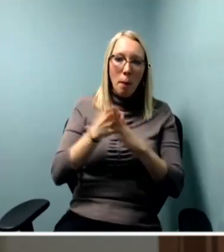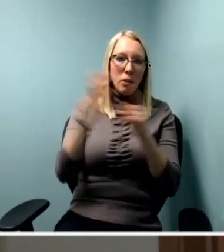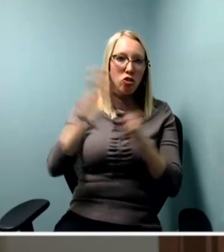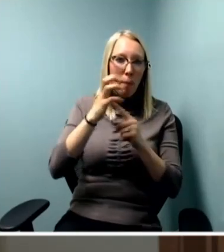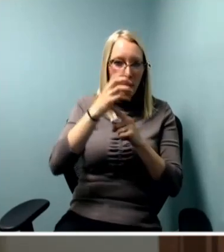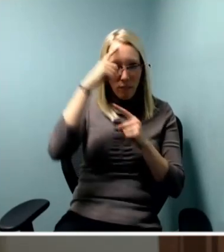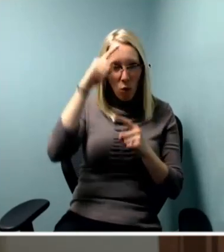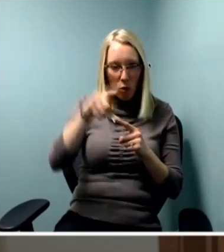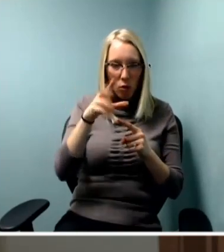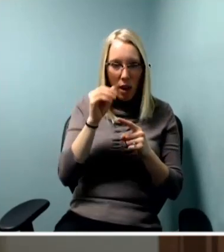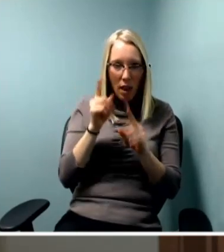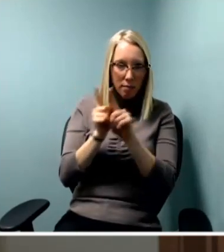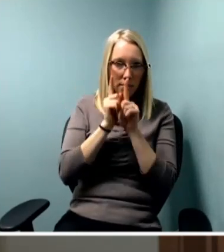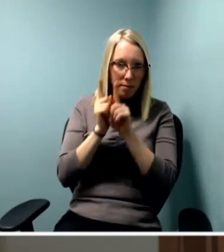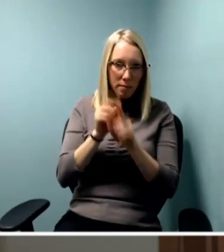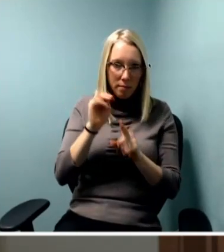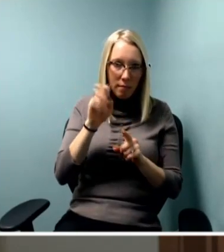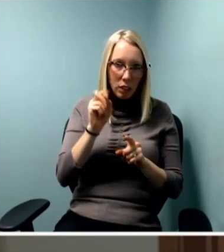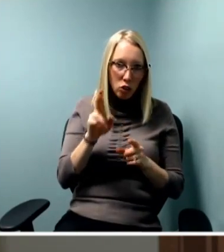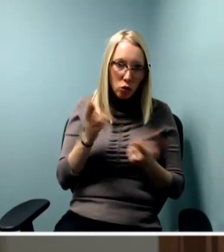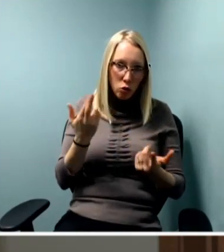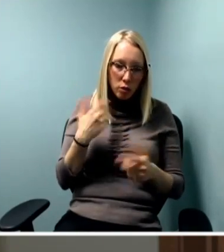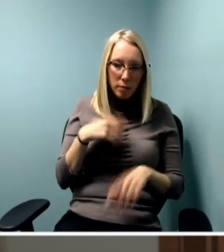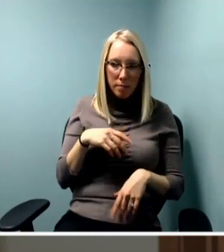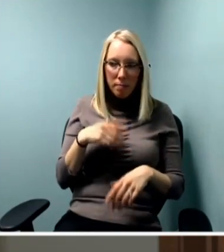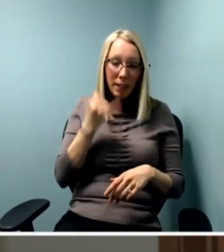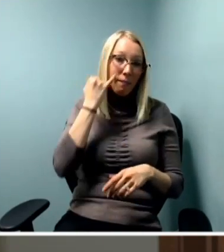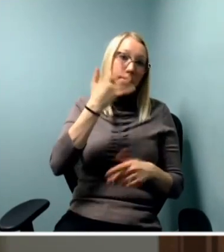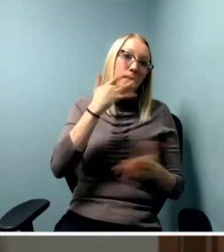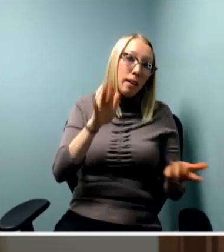And so, you know, one of the things that AXIS has done--